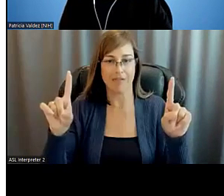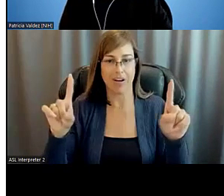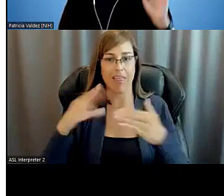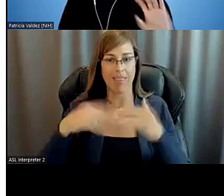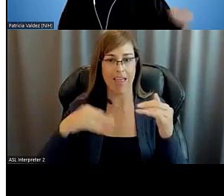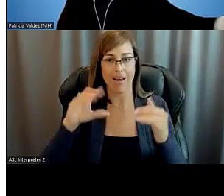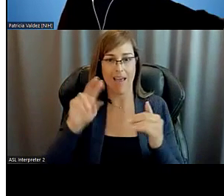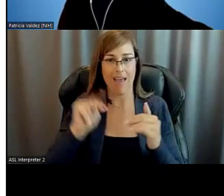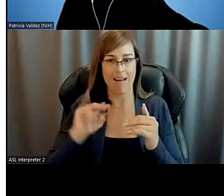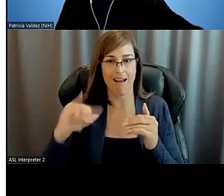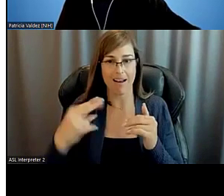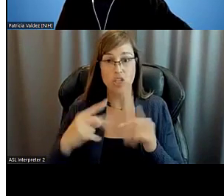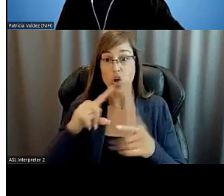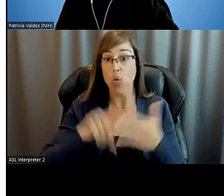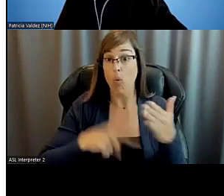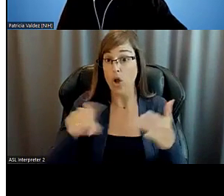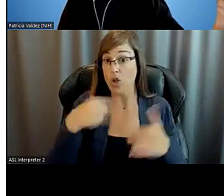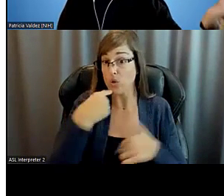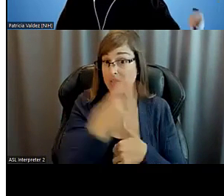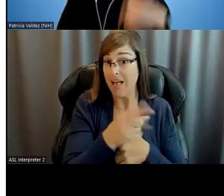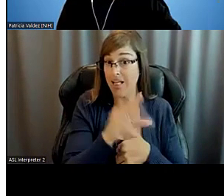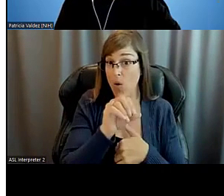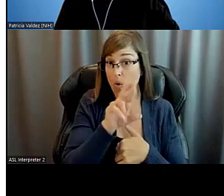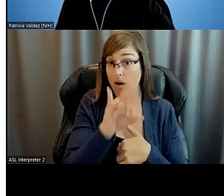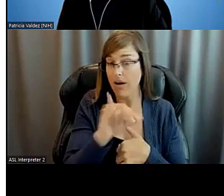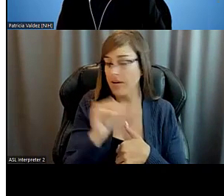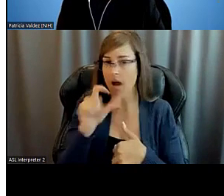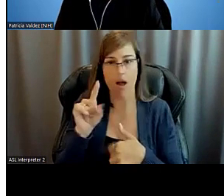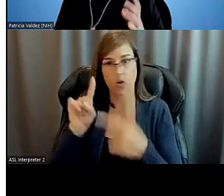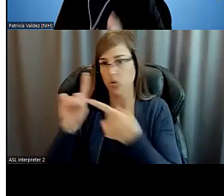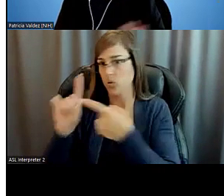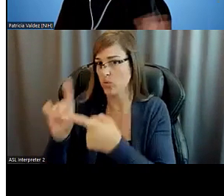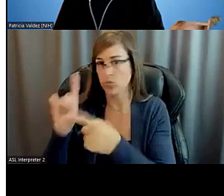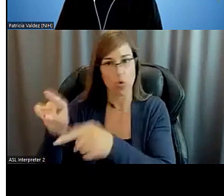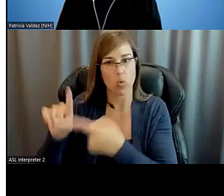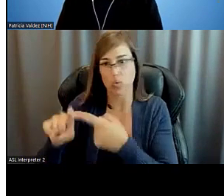So what you tell to ORI does not go to the NIH. Okay? So report to both.